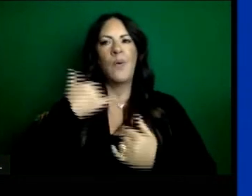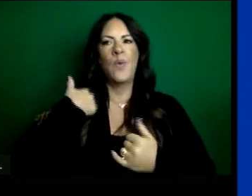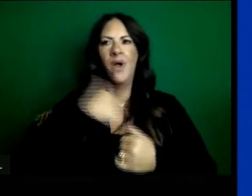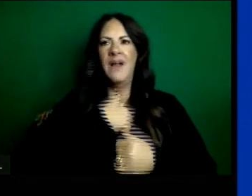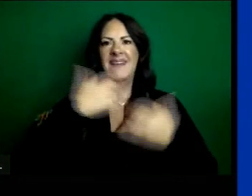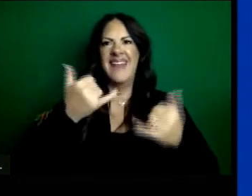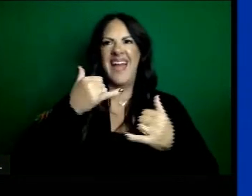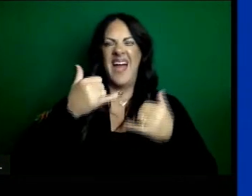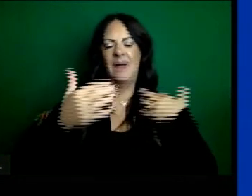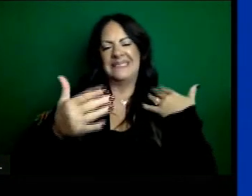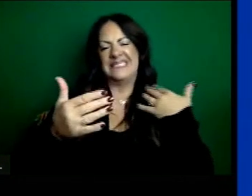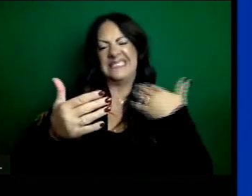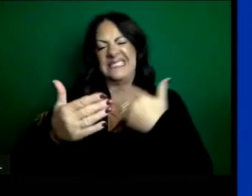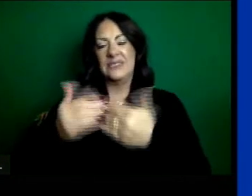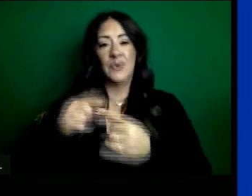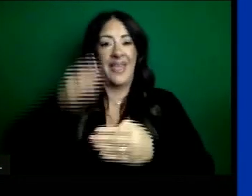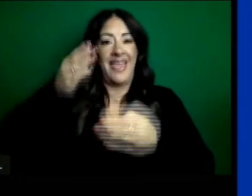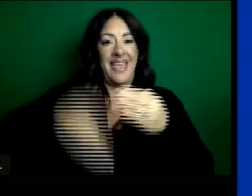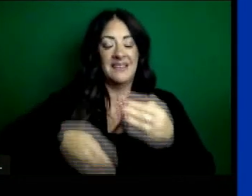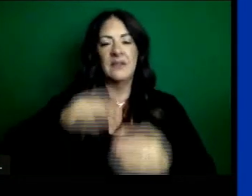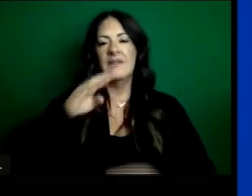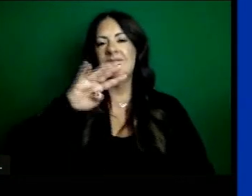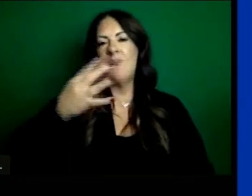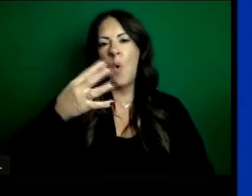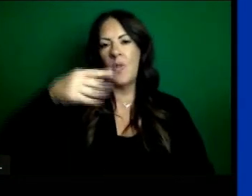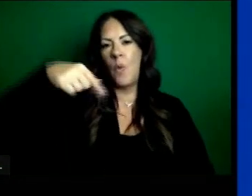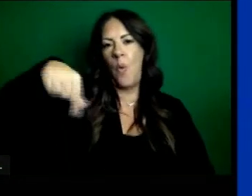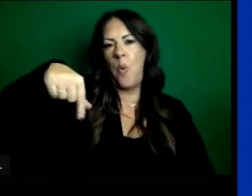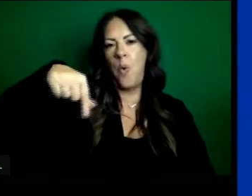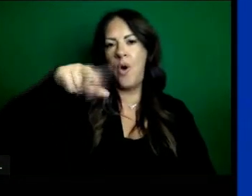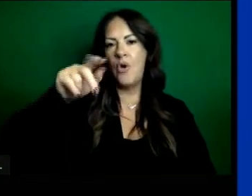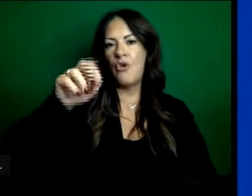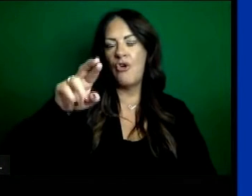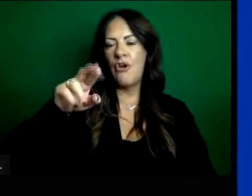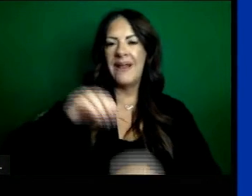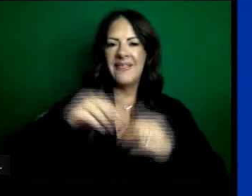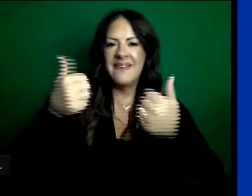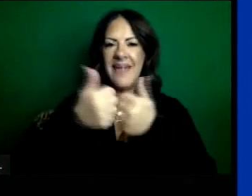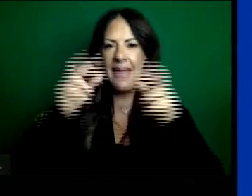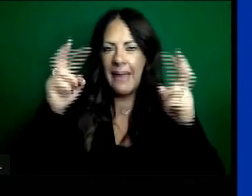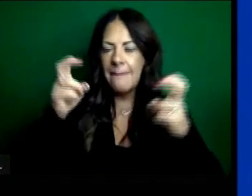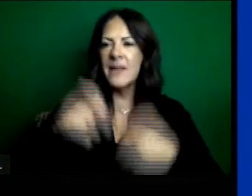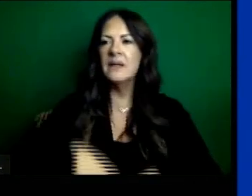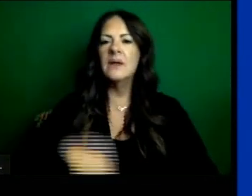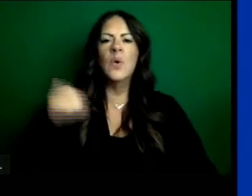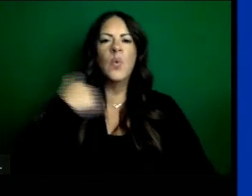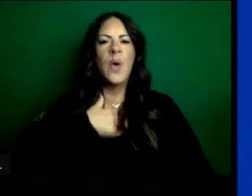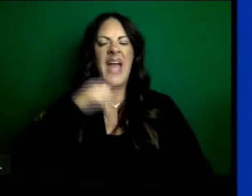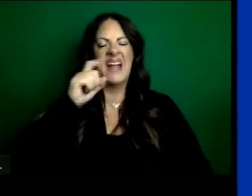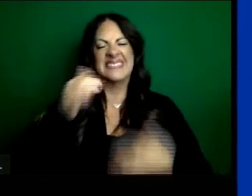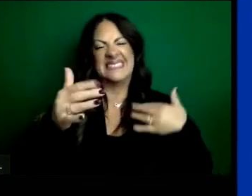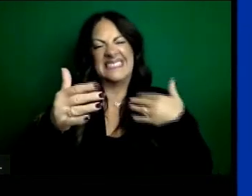ABOUT THE 4th QUARTER OF THE SITUATION THAT WE ARE IN. NOW THAT WE HAVE A VACCINE THAT'S AN IMPORTANT TIME TO REMIND OURSELVES OF THESE